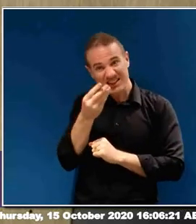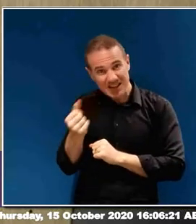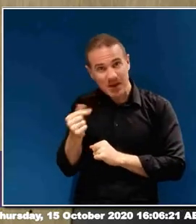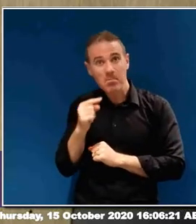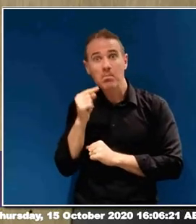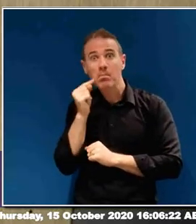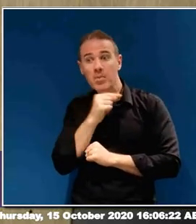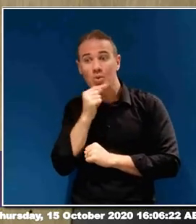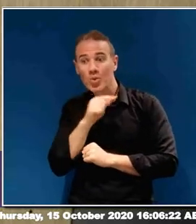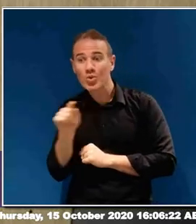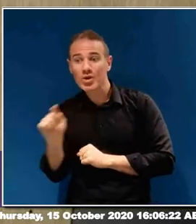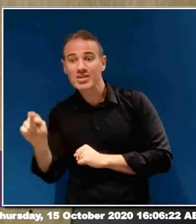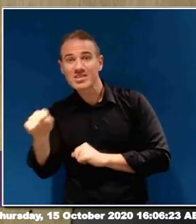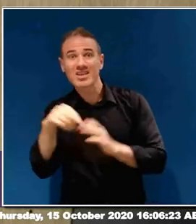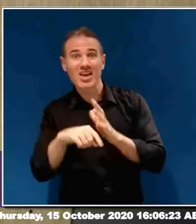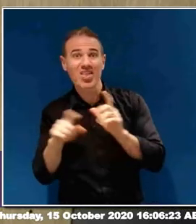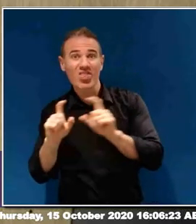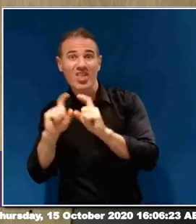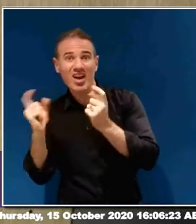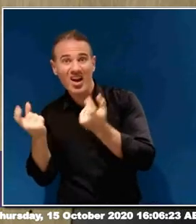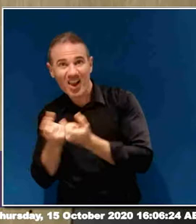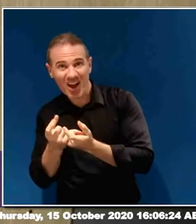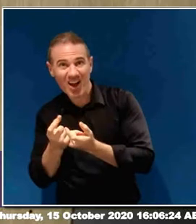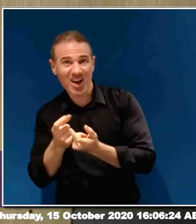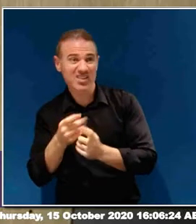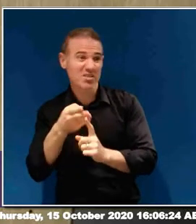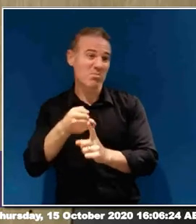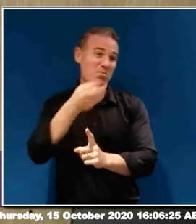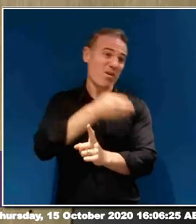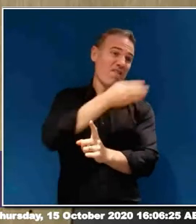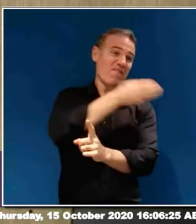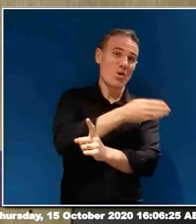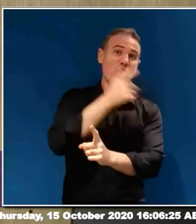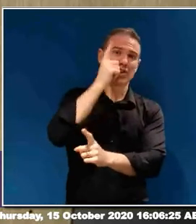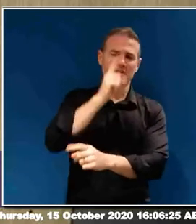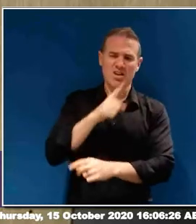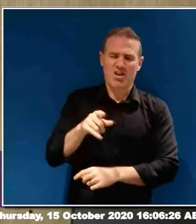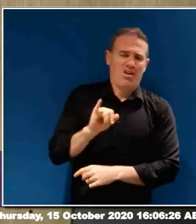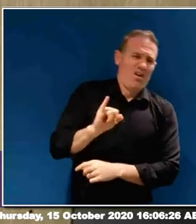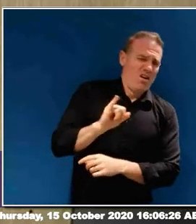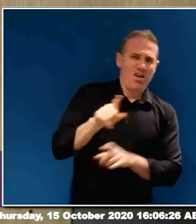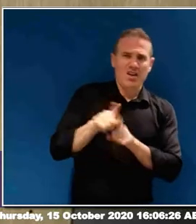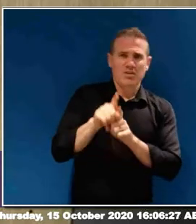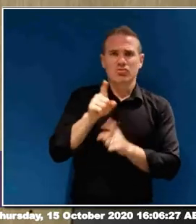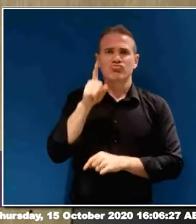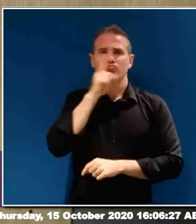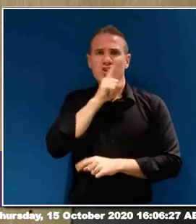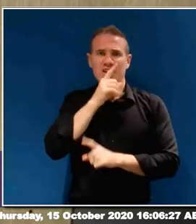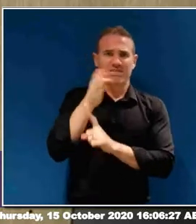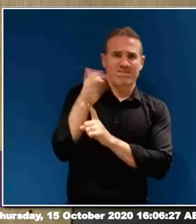red-flagged by their teachers every year. I could not tell who they were in her class.